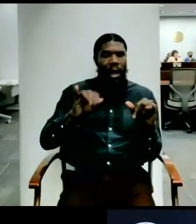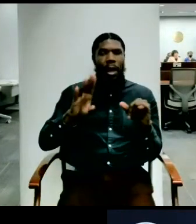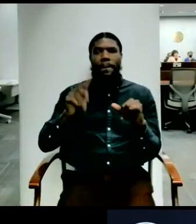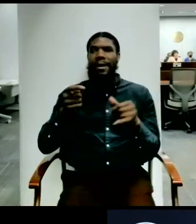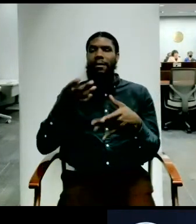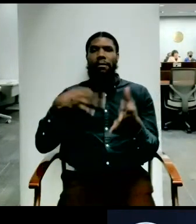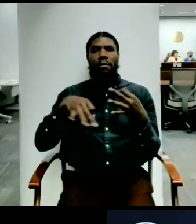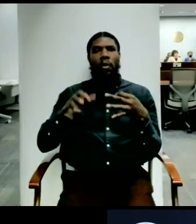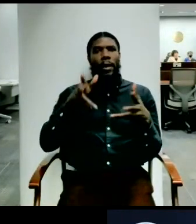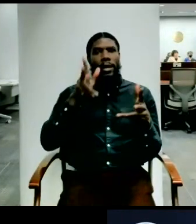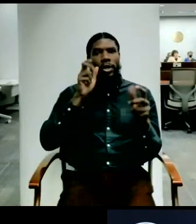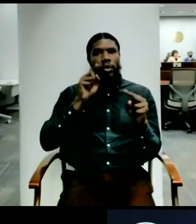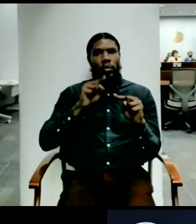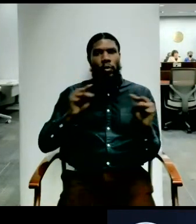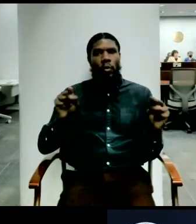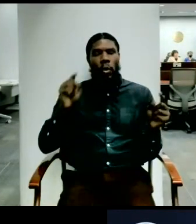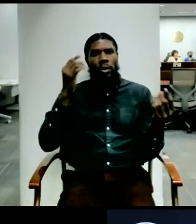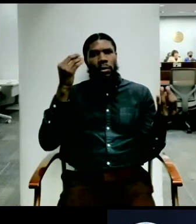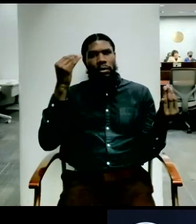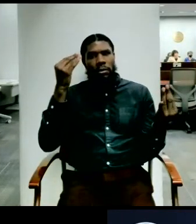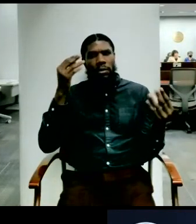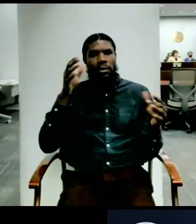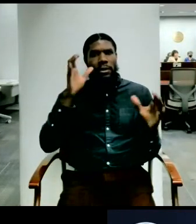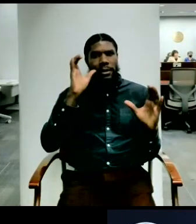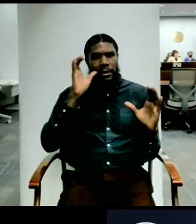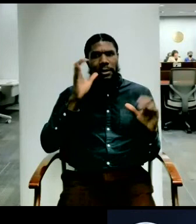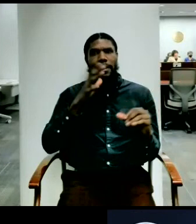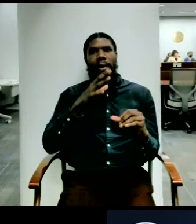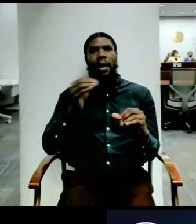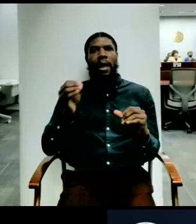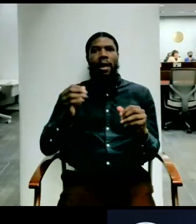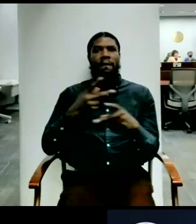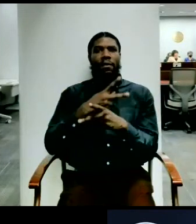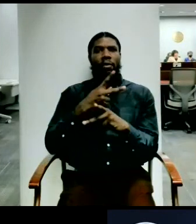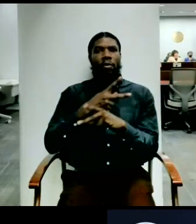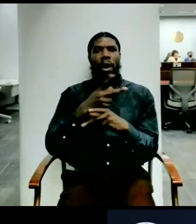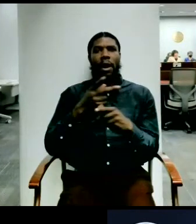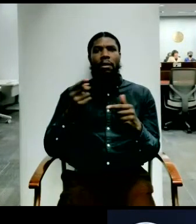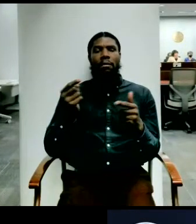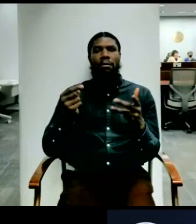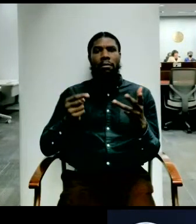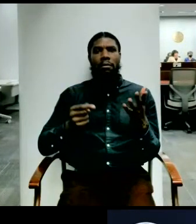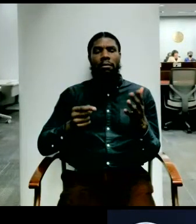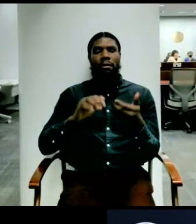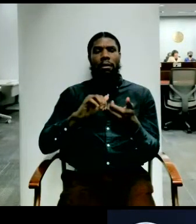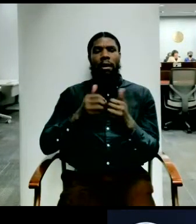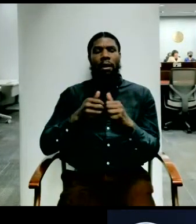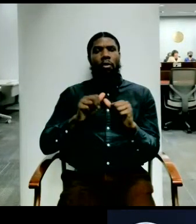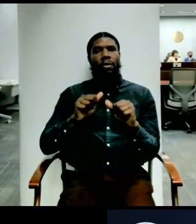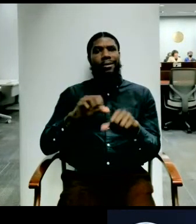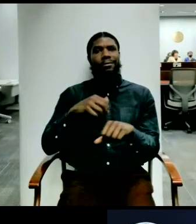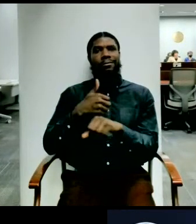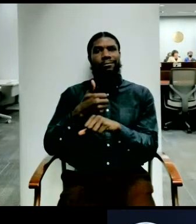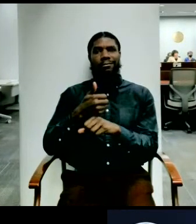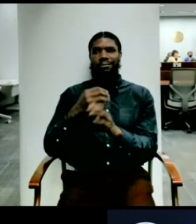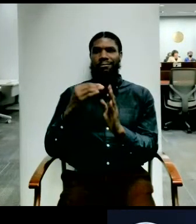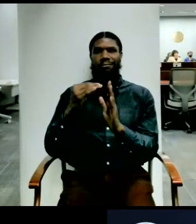listen to you and then find a way to um put those into practice in a guidance so we are not just